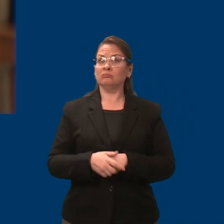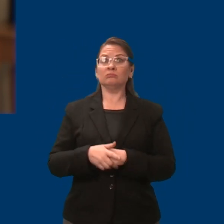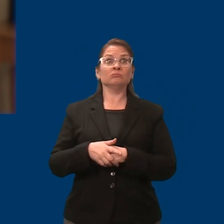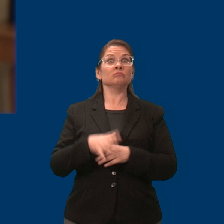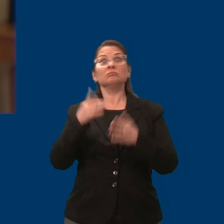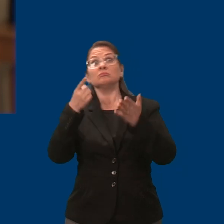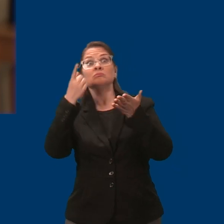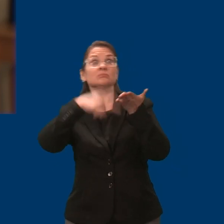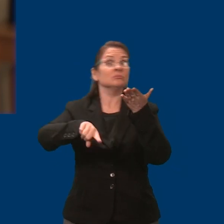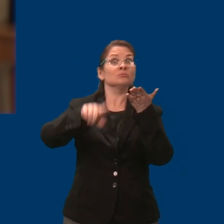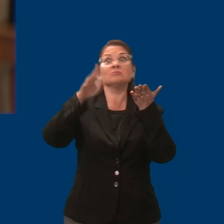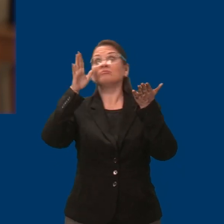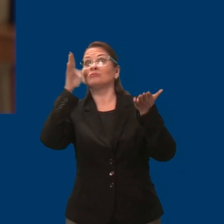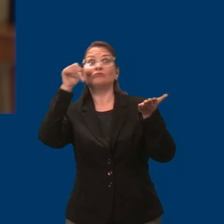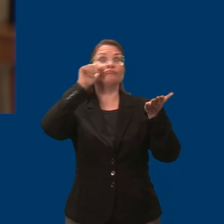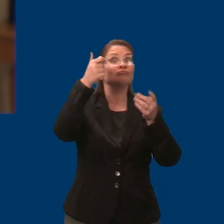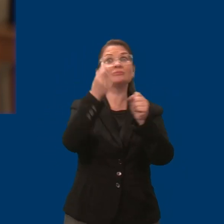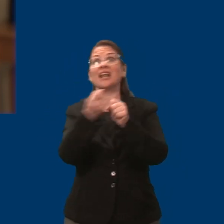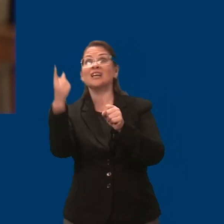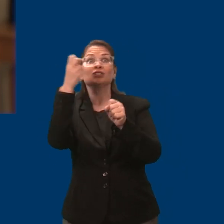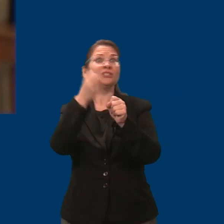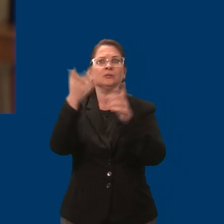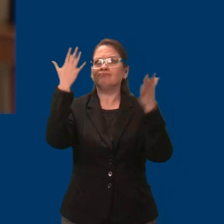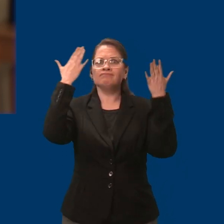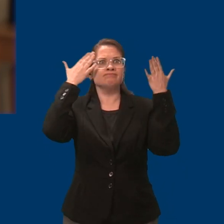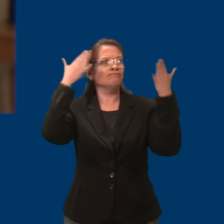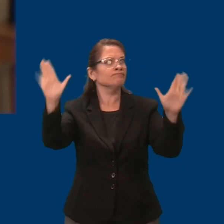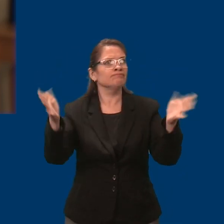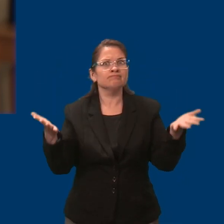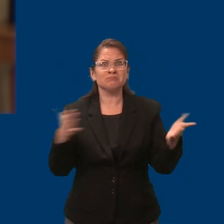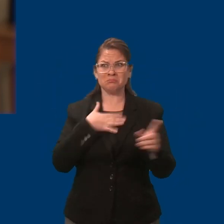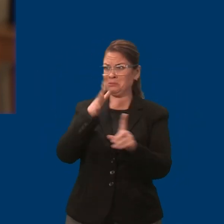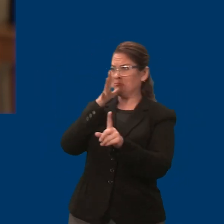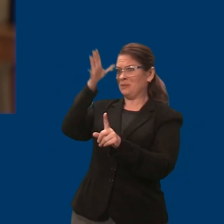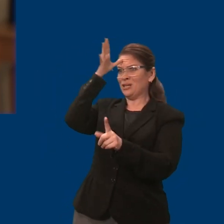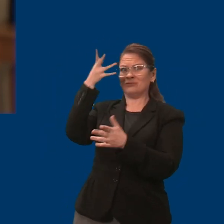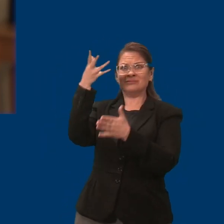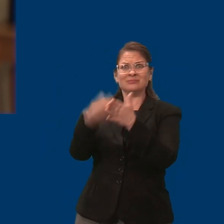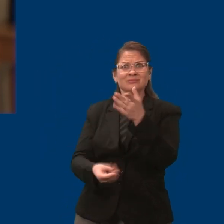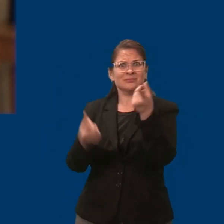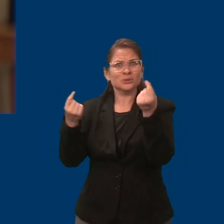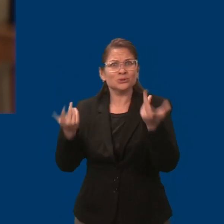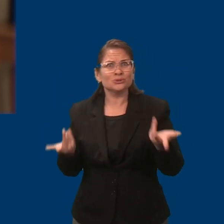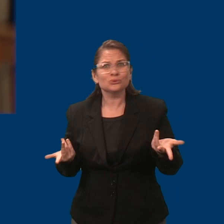no longer able to care for me? Will I finally have help to continue to live at home